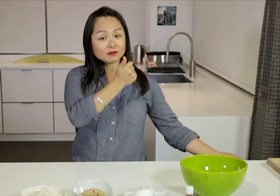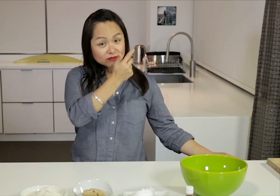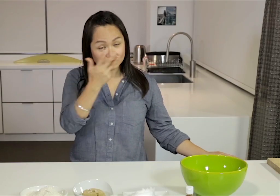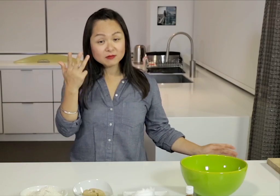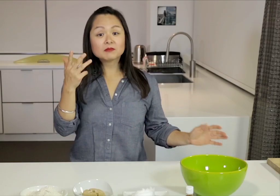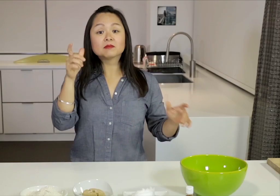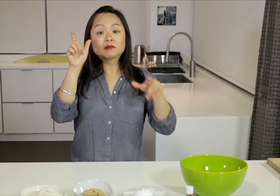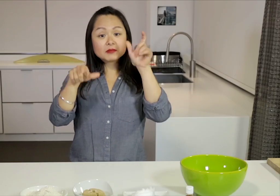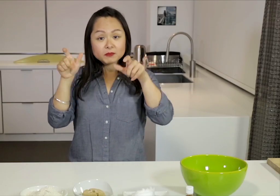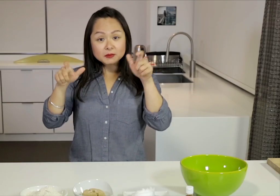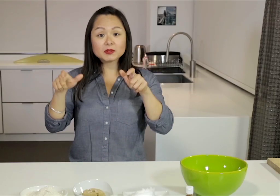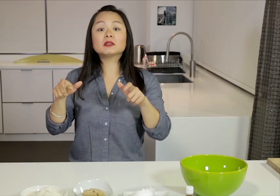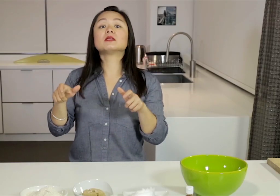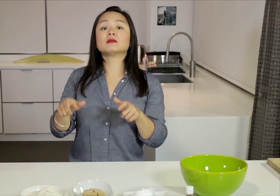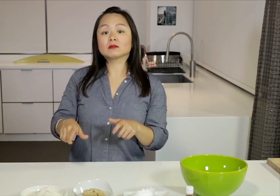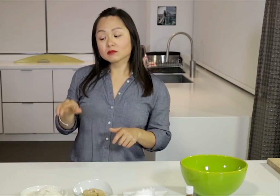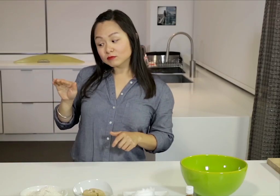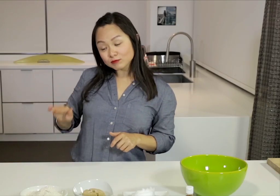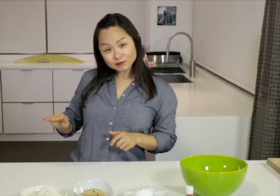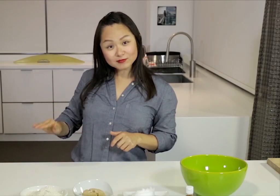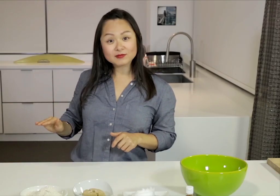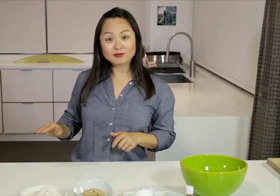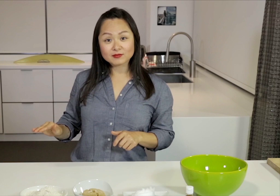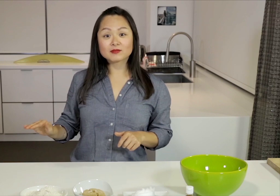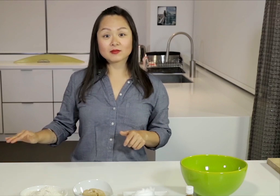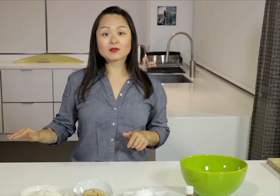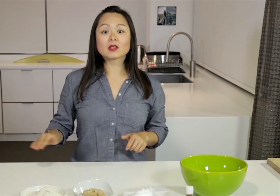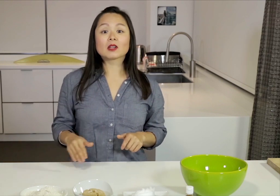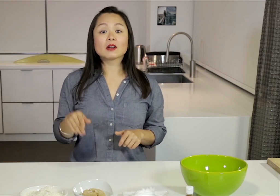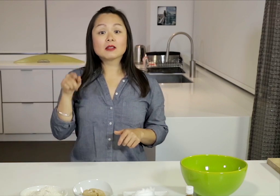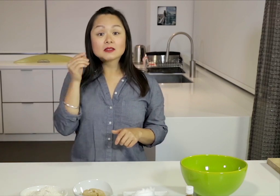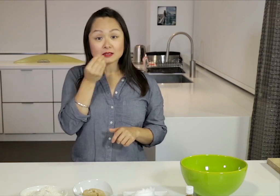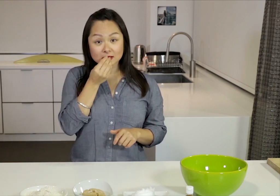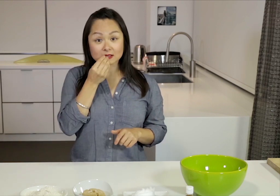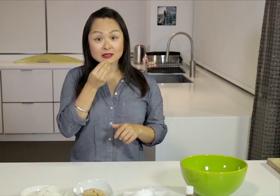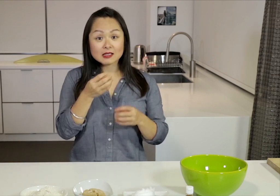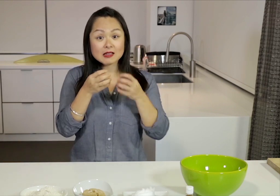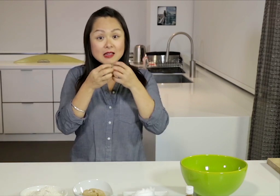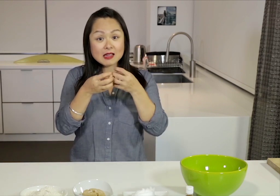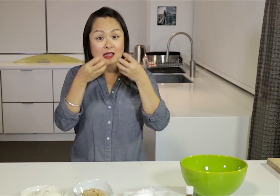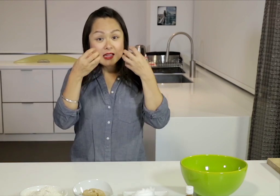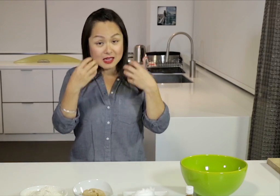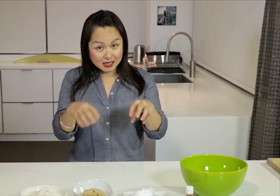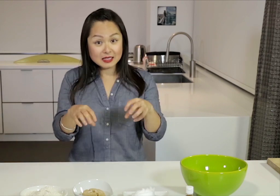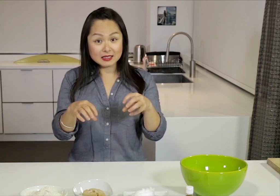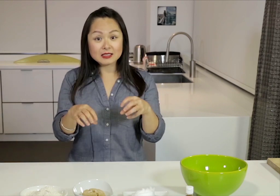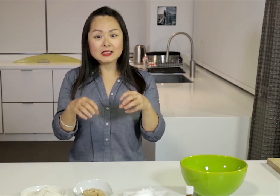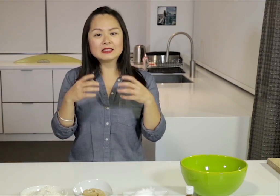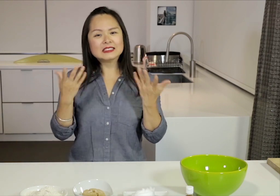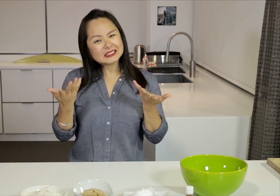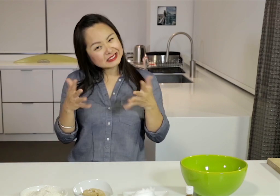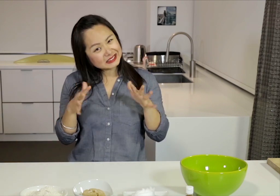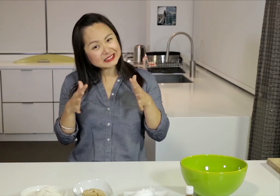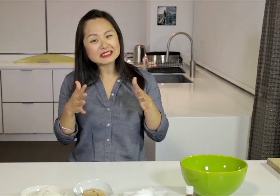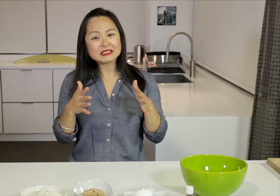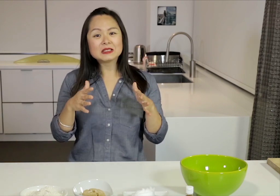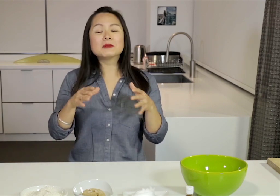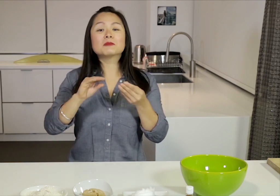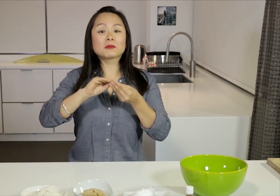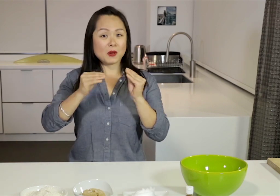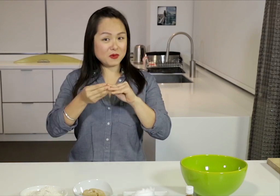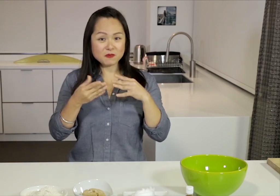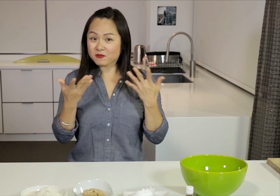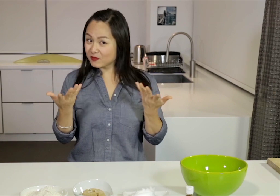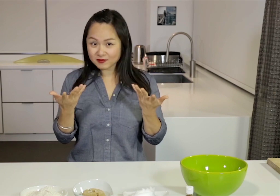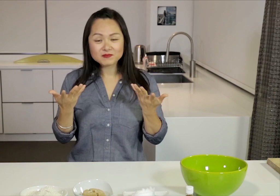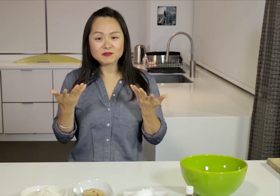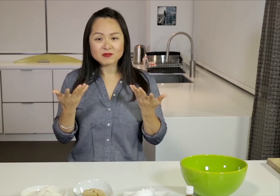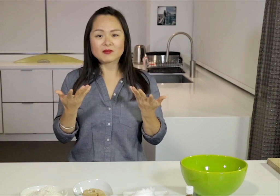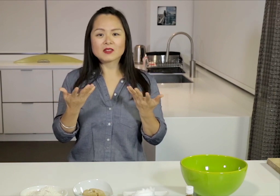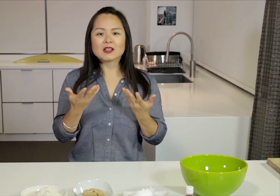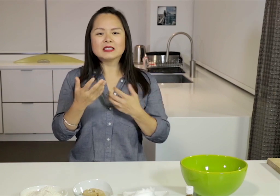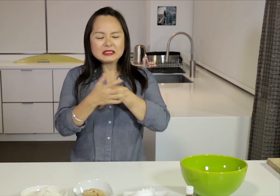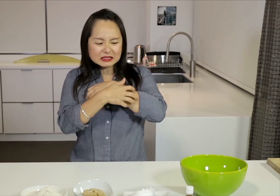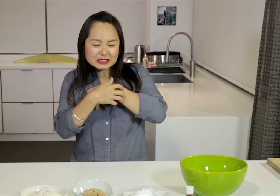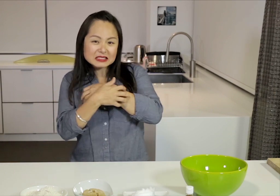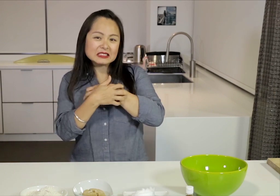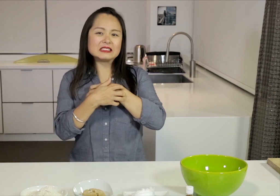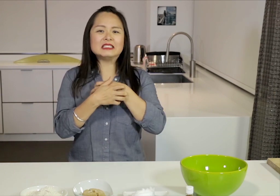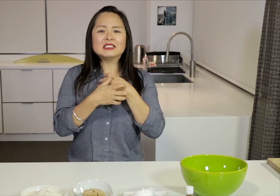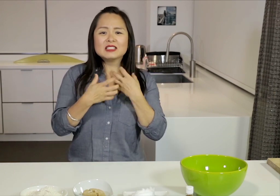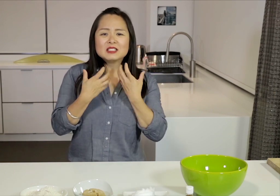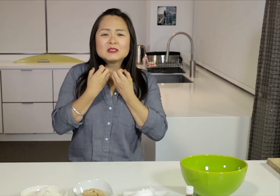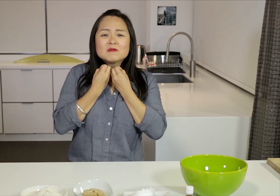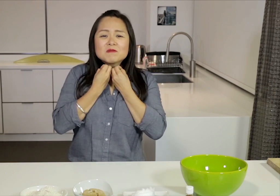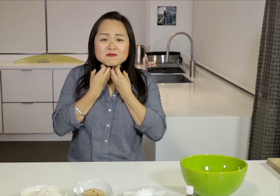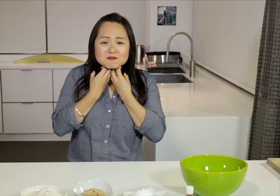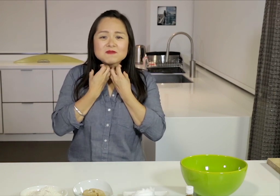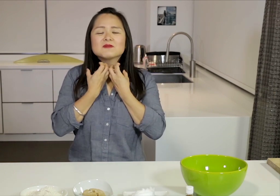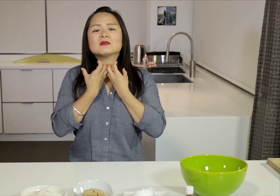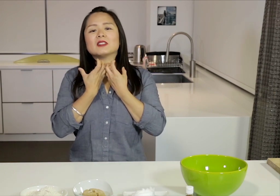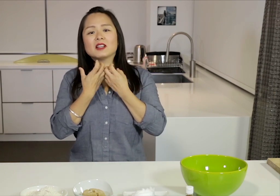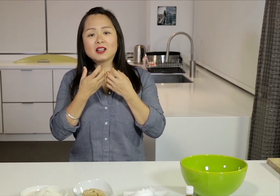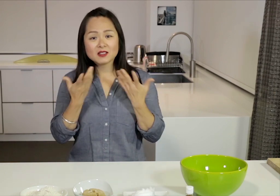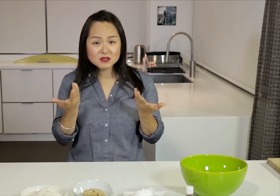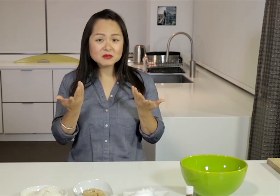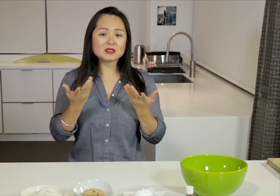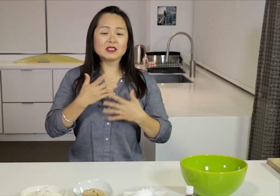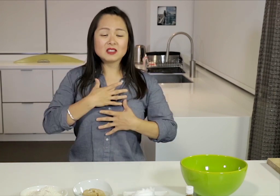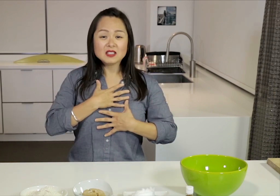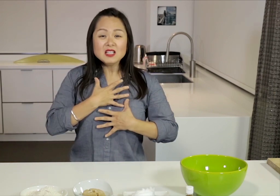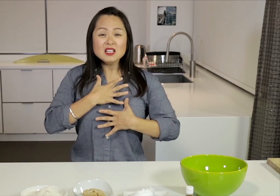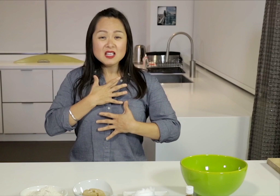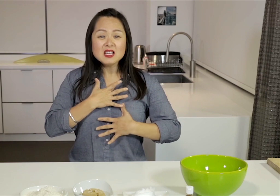Some people and children are allergic to eggs and may have rashes, swelling, and shortness of